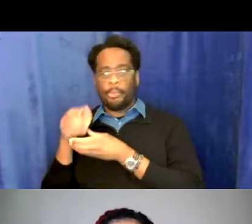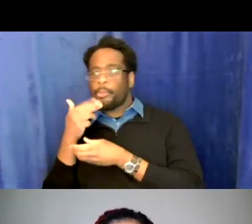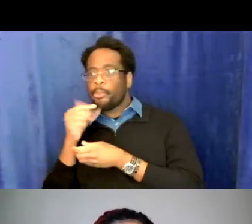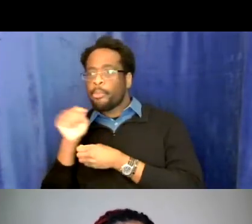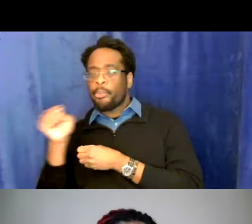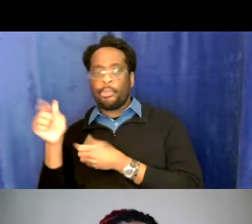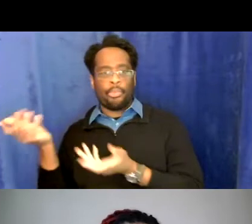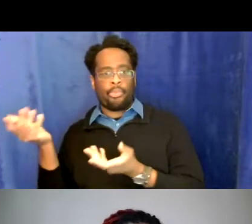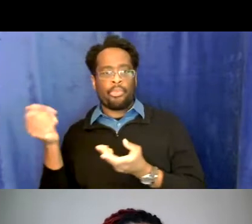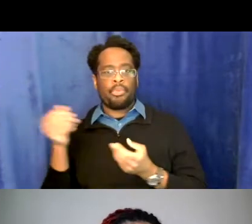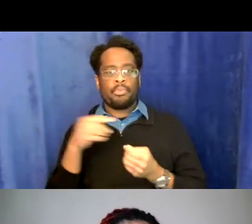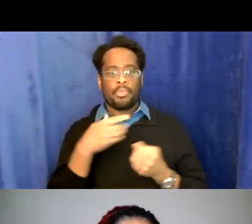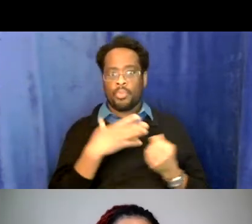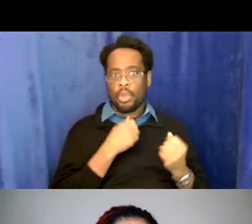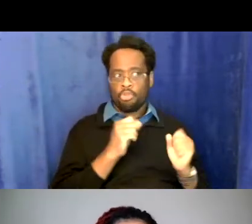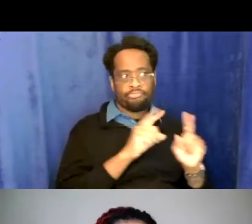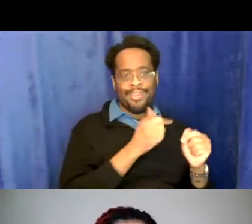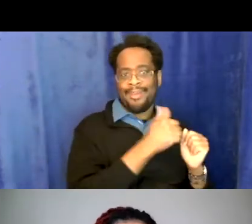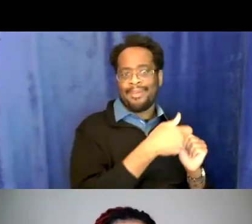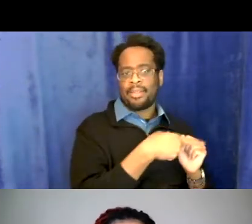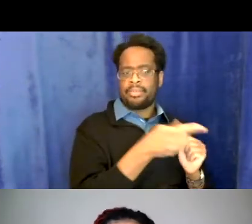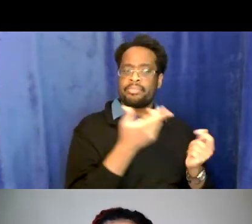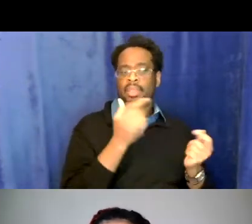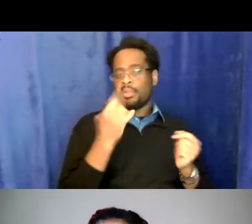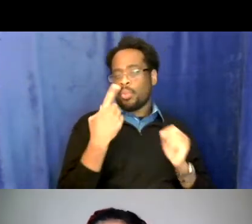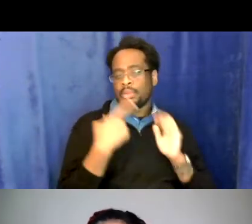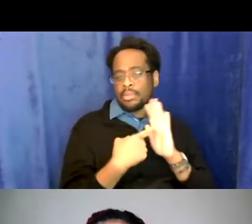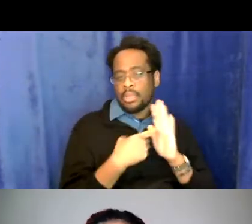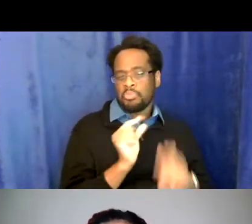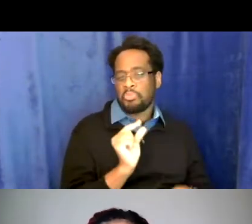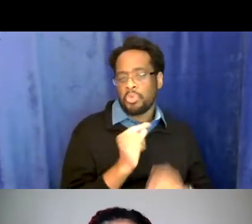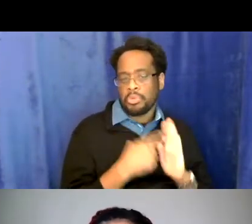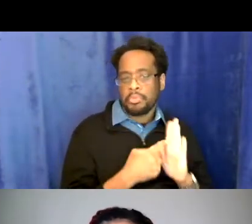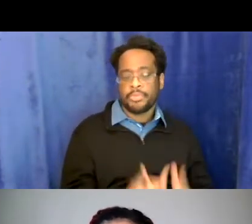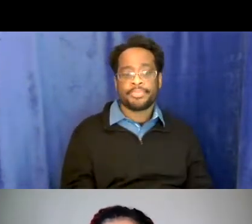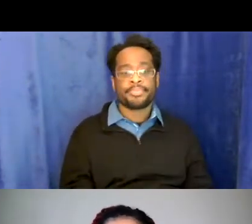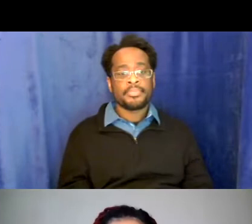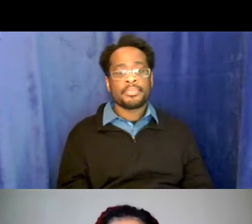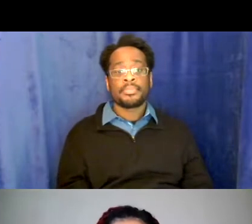You may have to go to a specialty specialty store. Whereas let's say a white person may be able to go